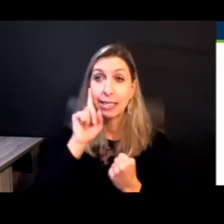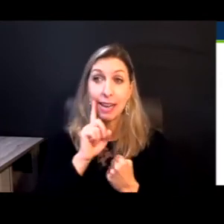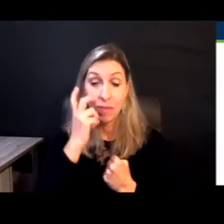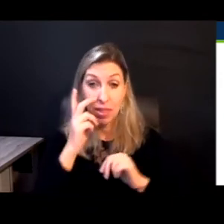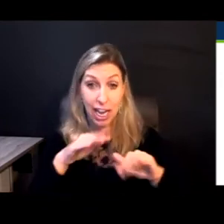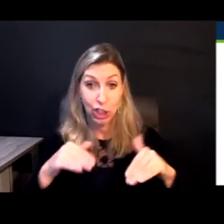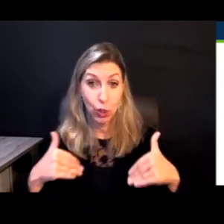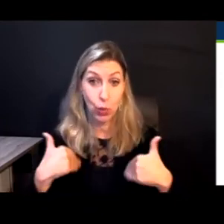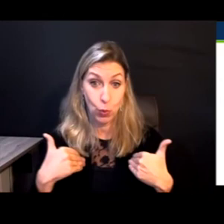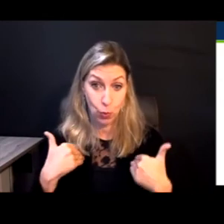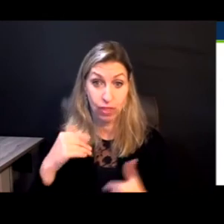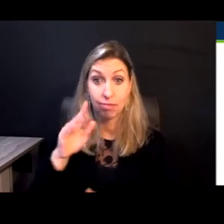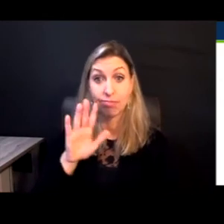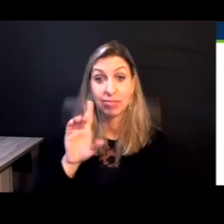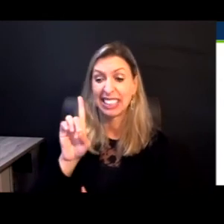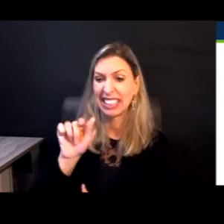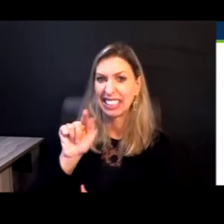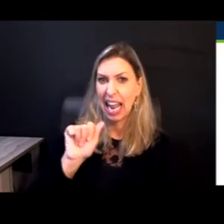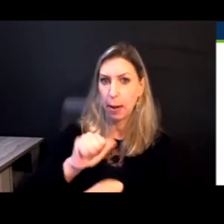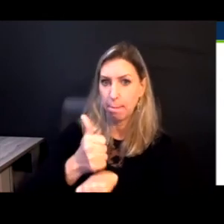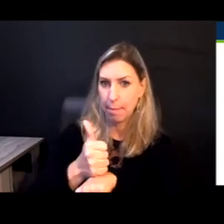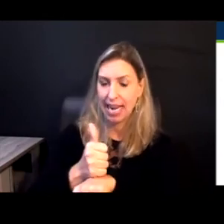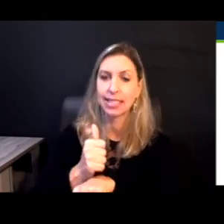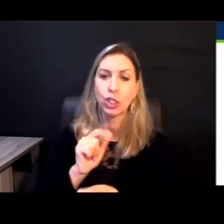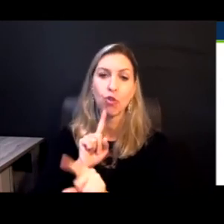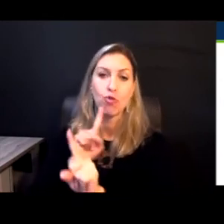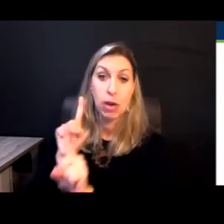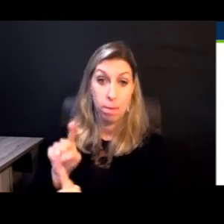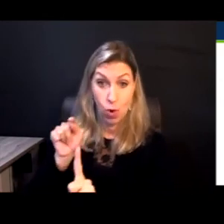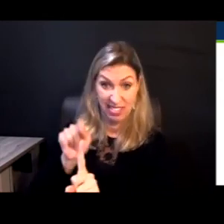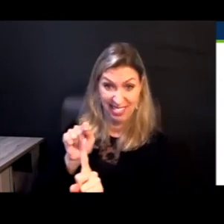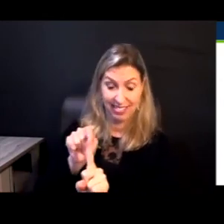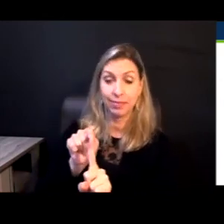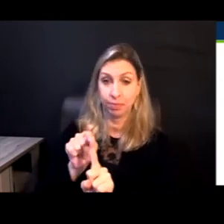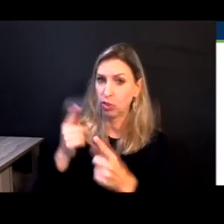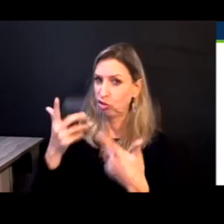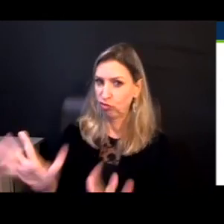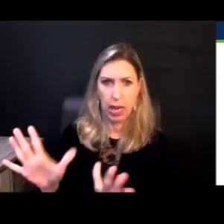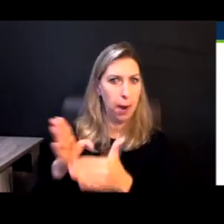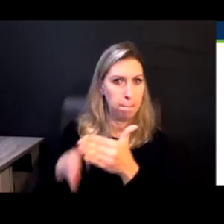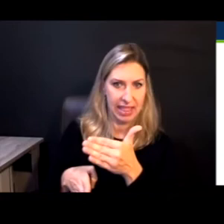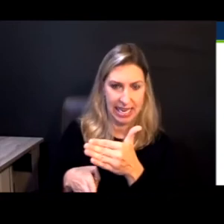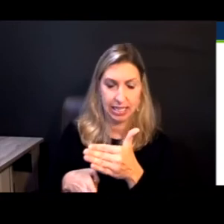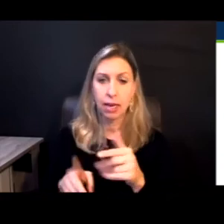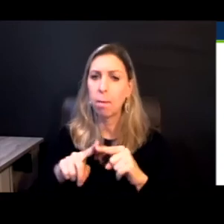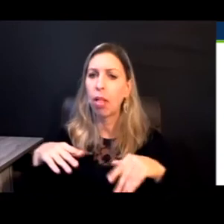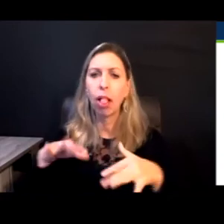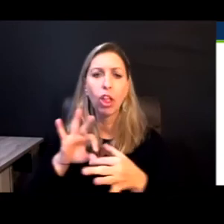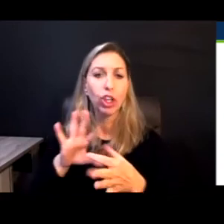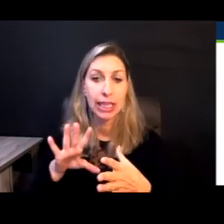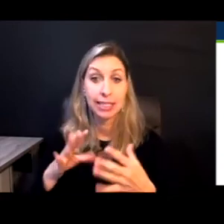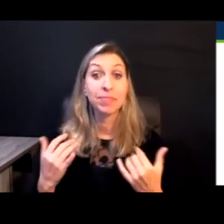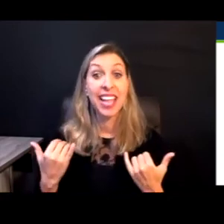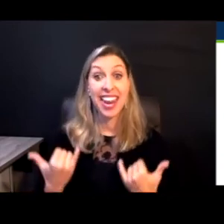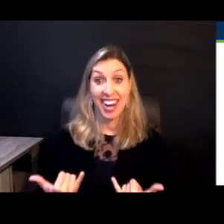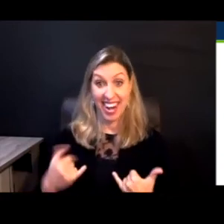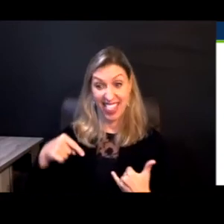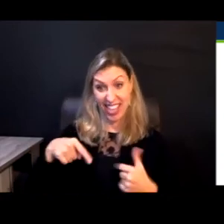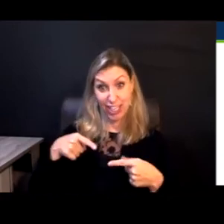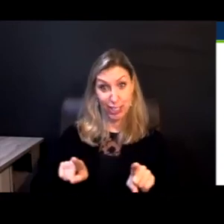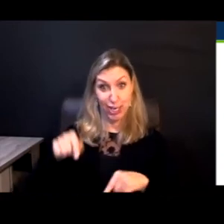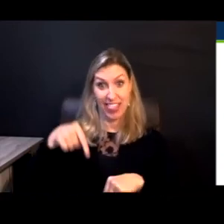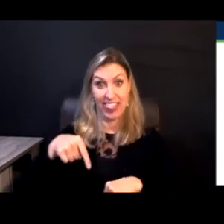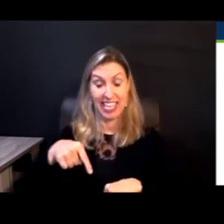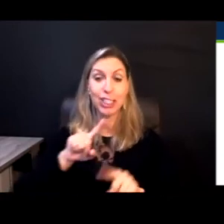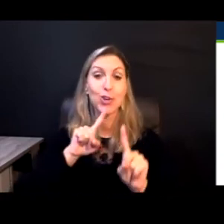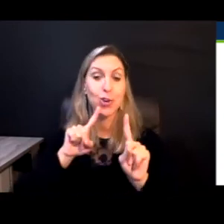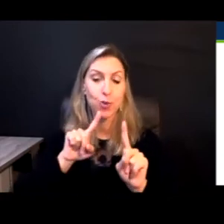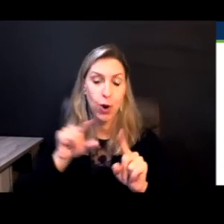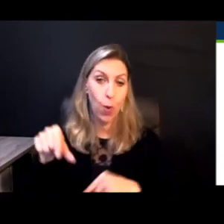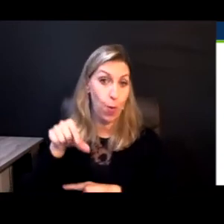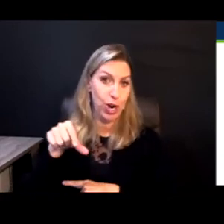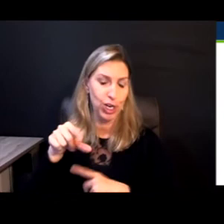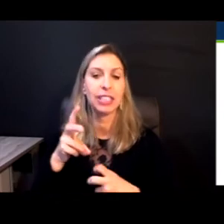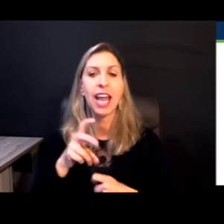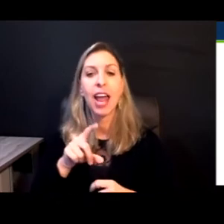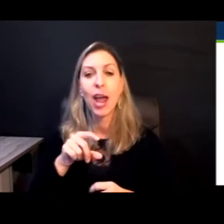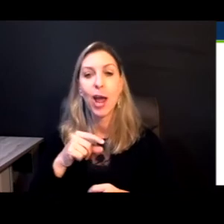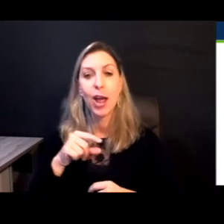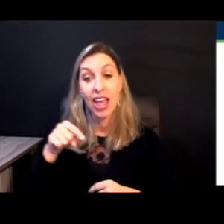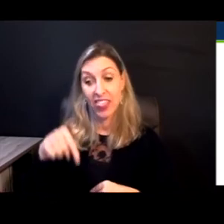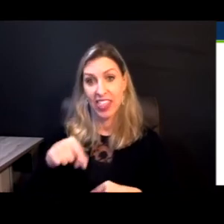launched statewide and nationally. Minnesota Department of Health EHDI team received the